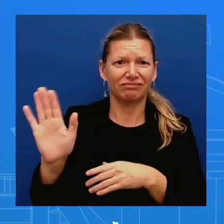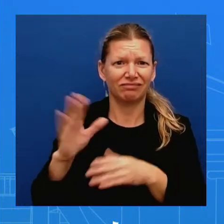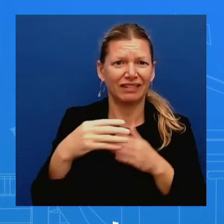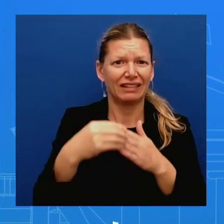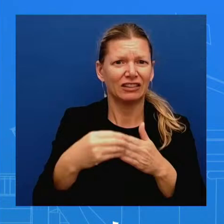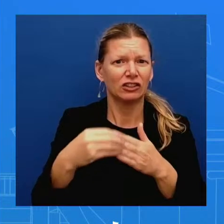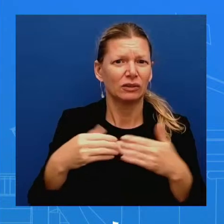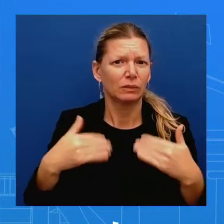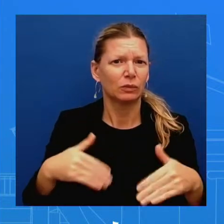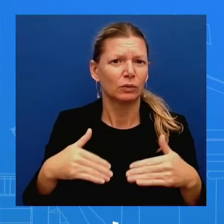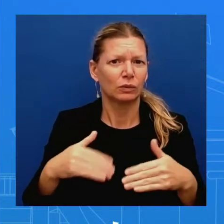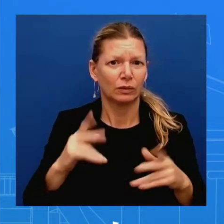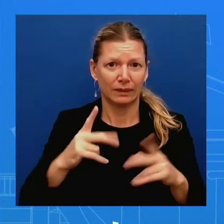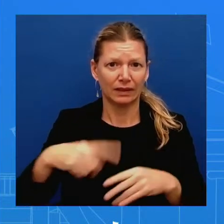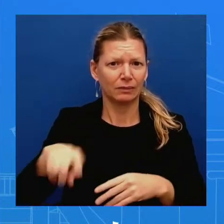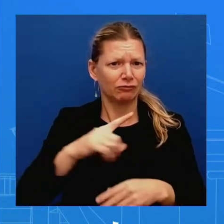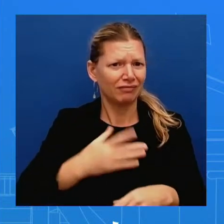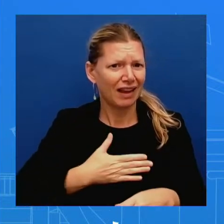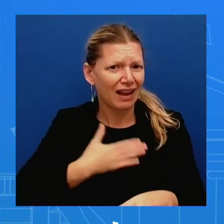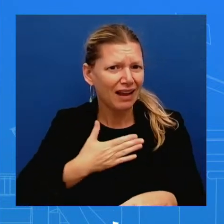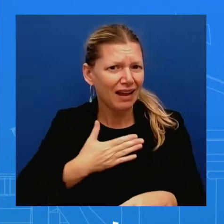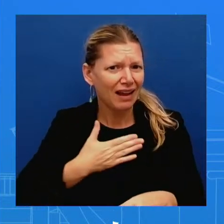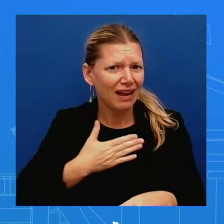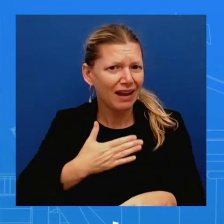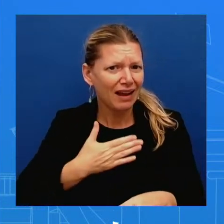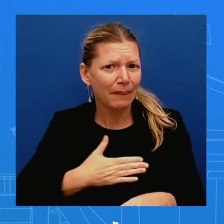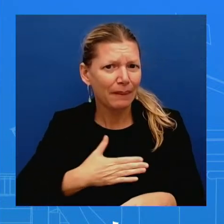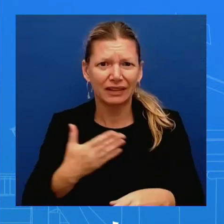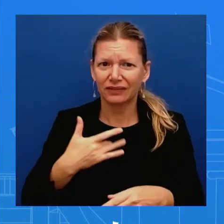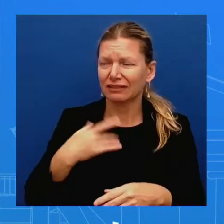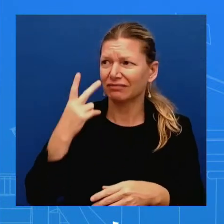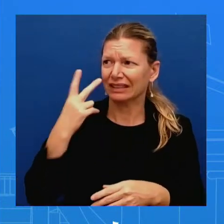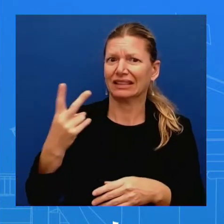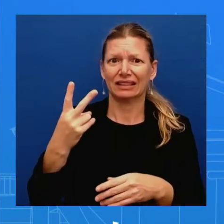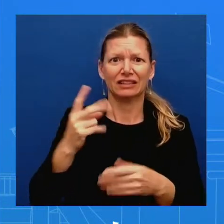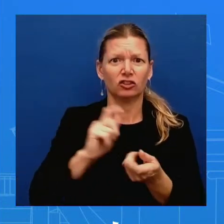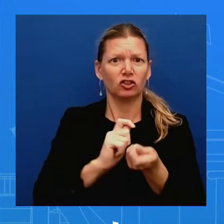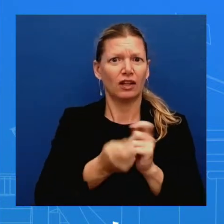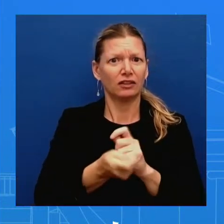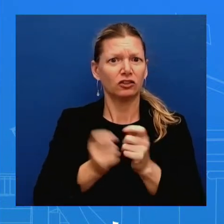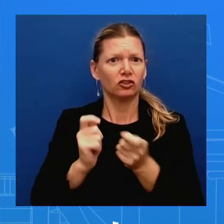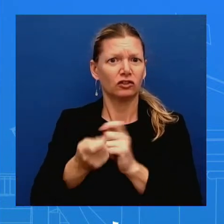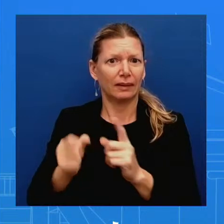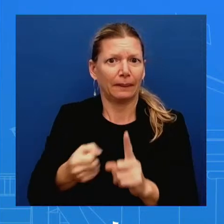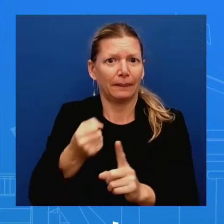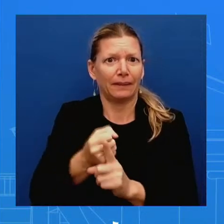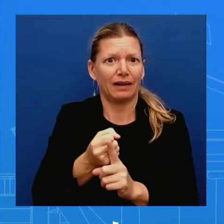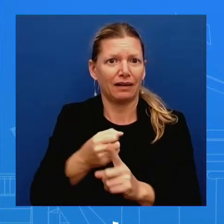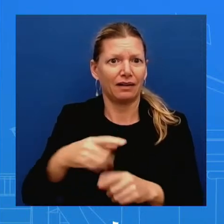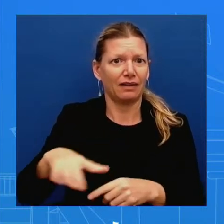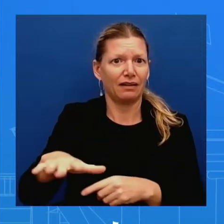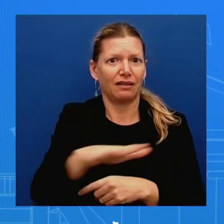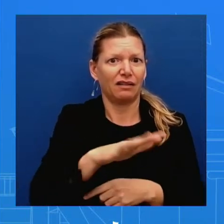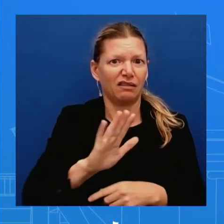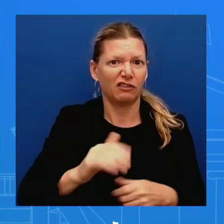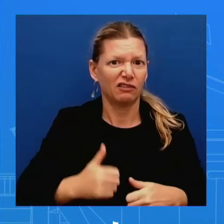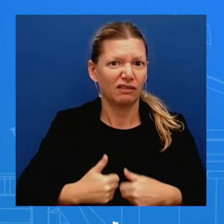all across this country. We got to make sure not -- and that's -- that's a campaign job. Our job here is making sure we share the news